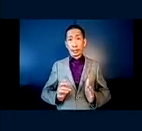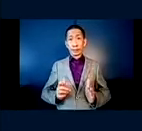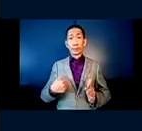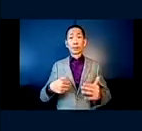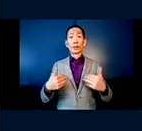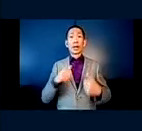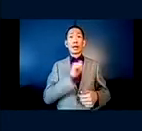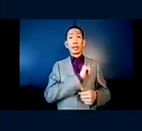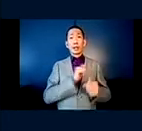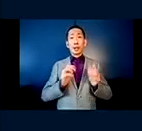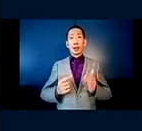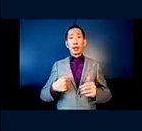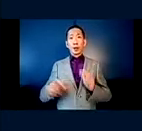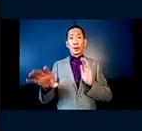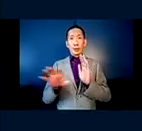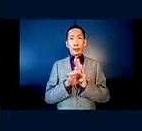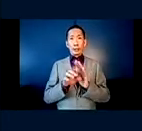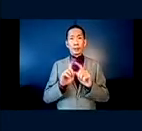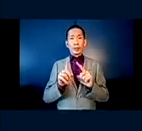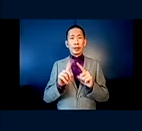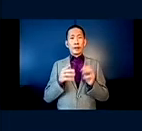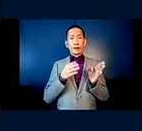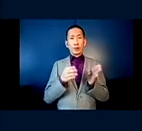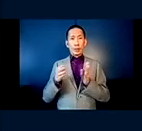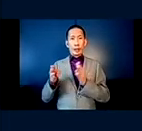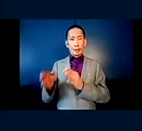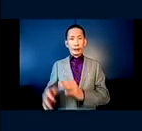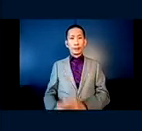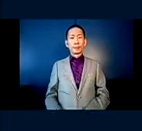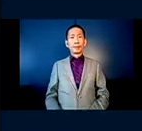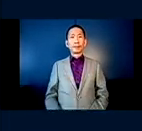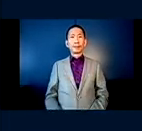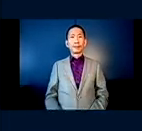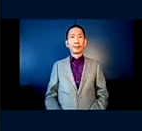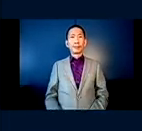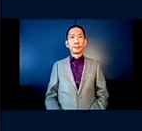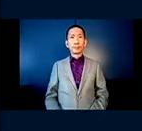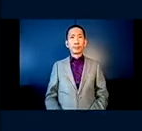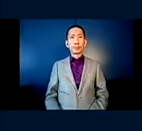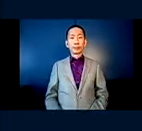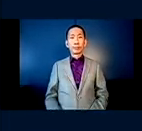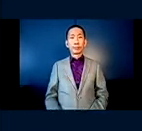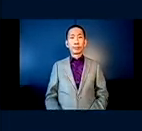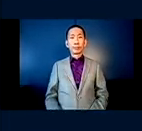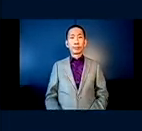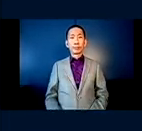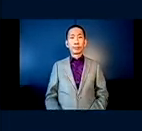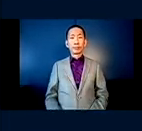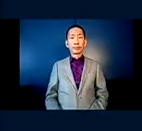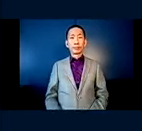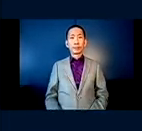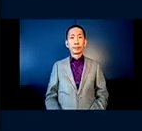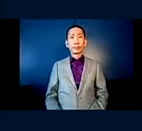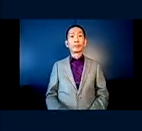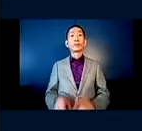WITHOUT AMBASSADORS AND IF WE ADD AMBASSADORS SELECTED THEM IN VARIOUS WAYS.